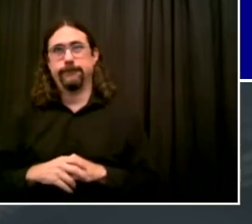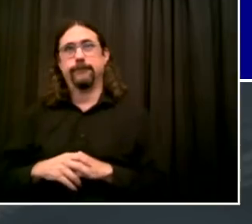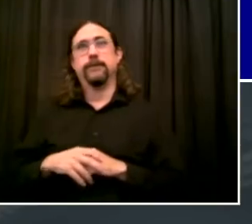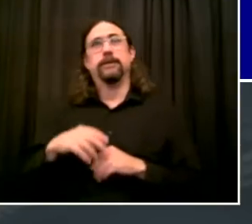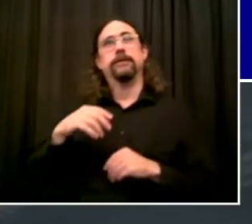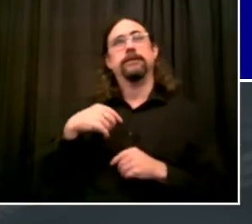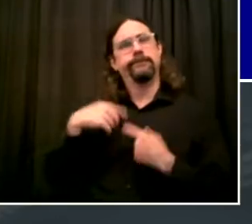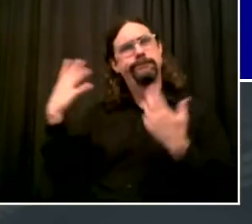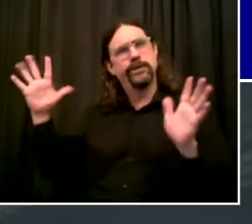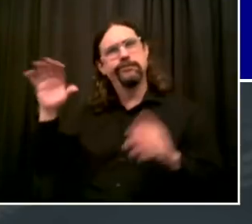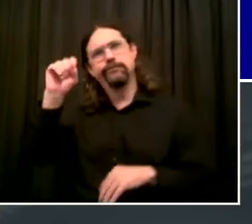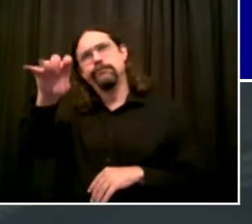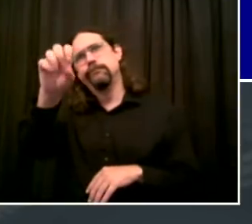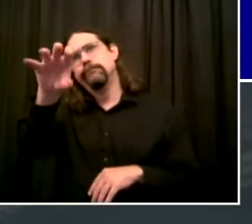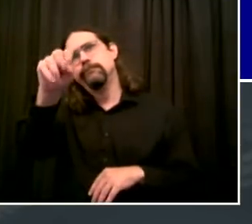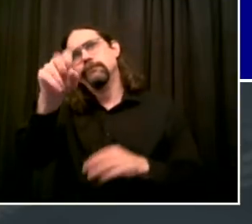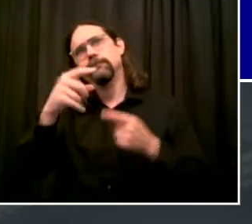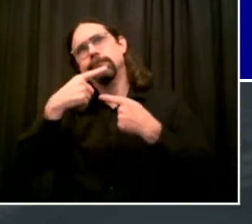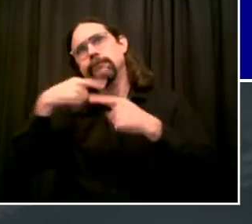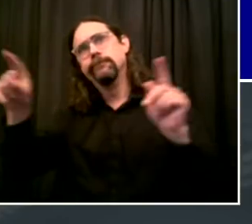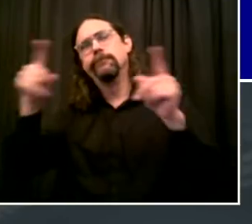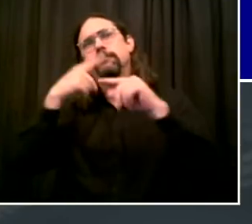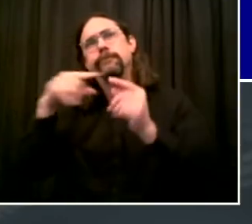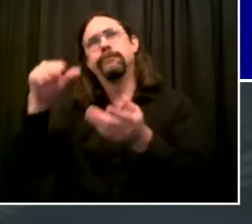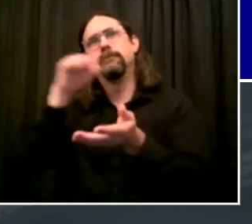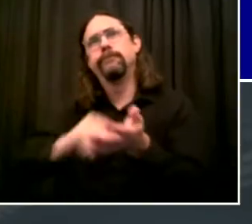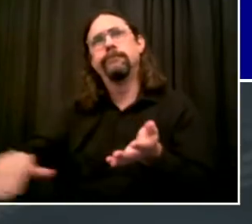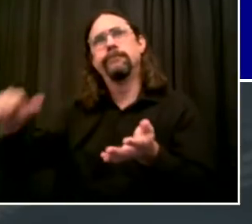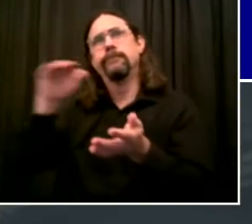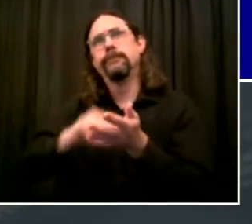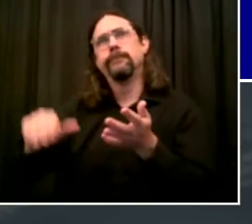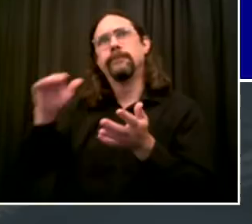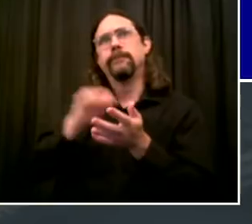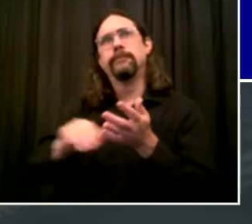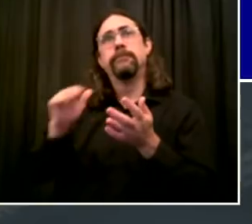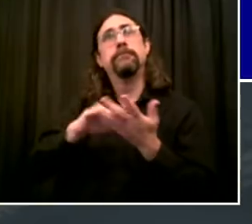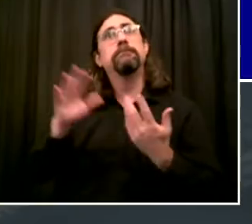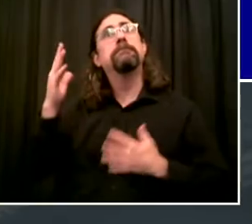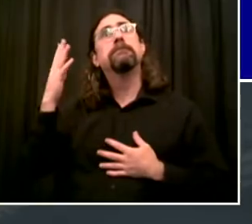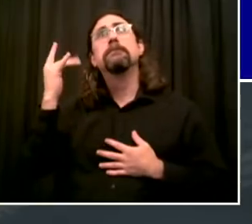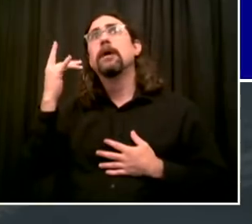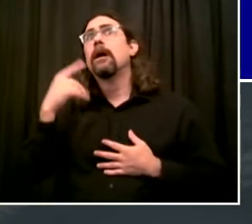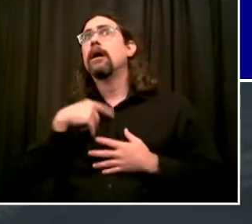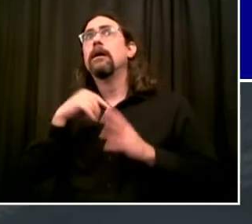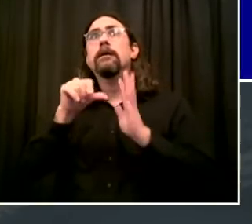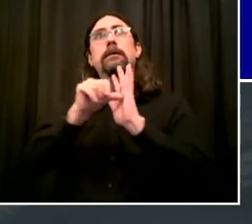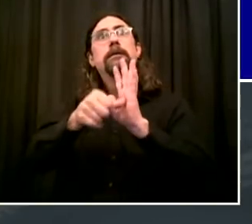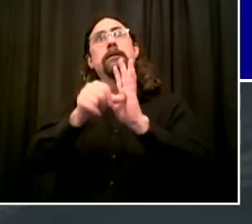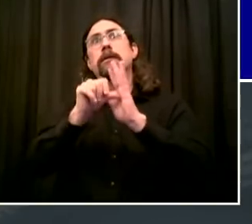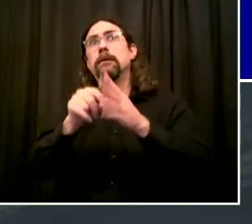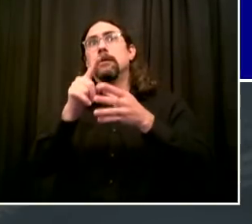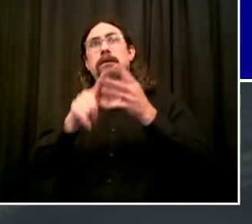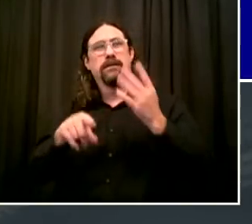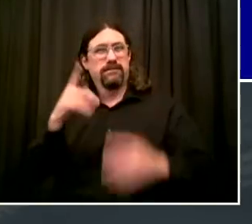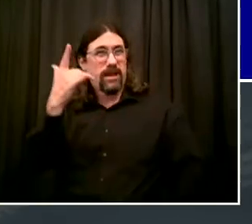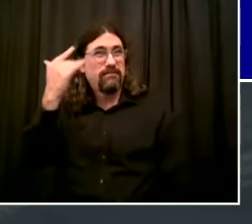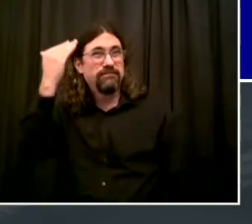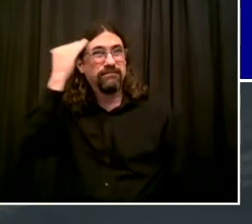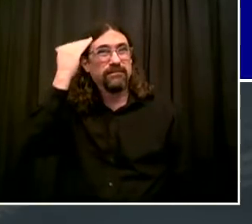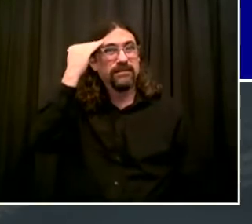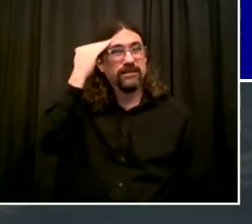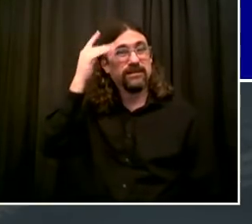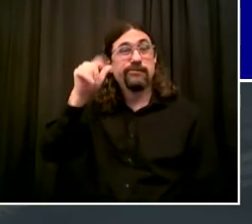SO I HITNKN IGENERAL AND I SAY